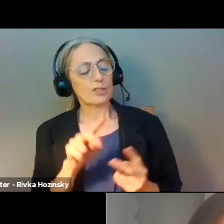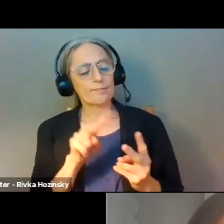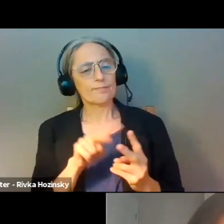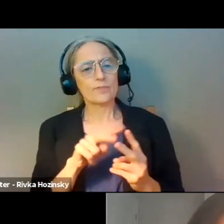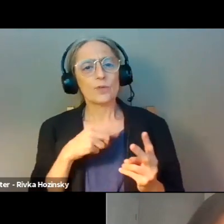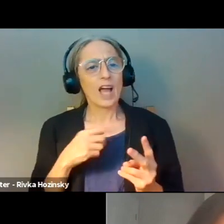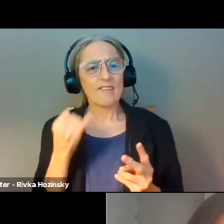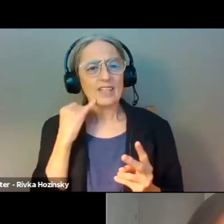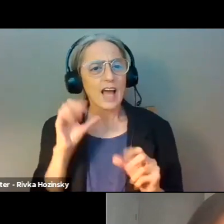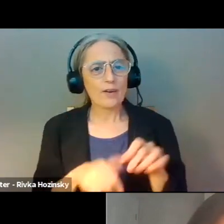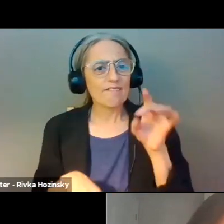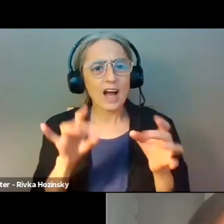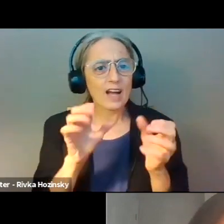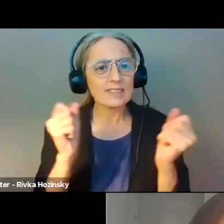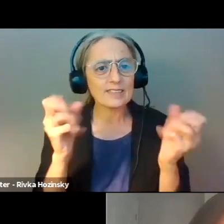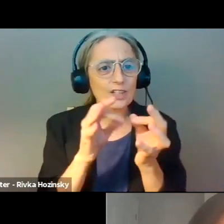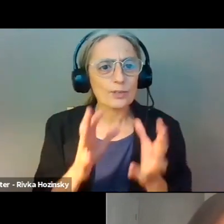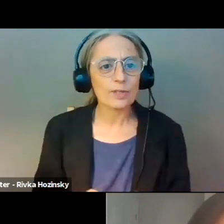and in particular for finding POC interpreters?